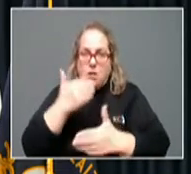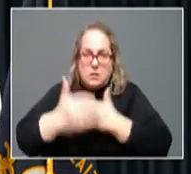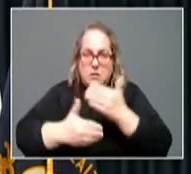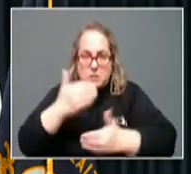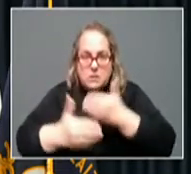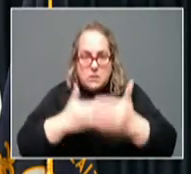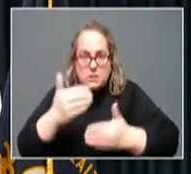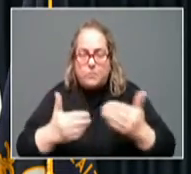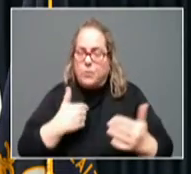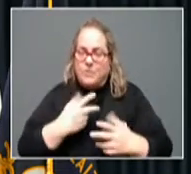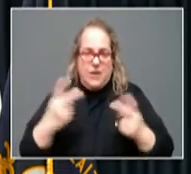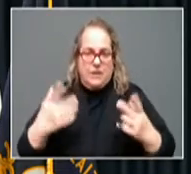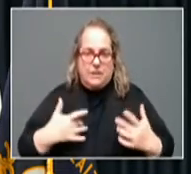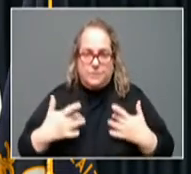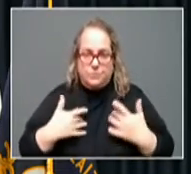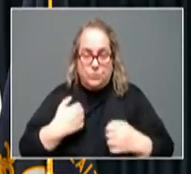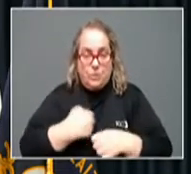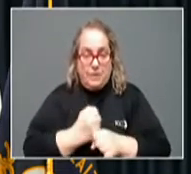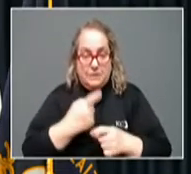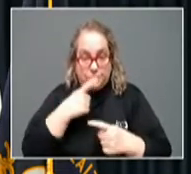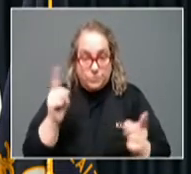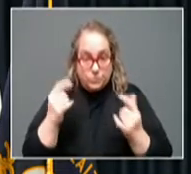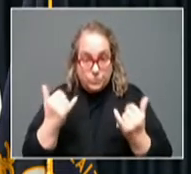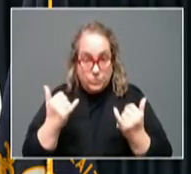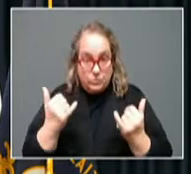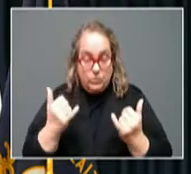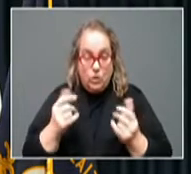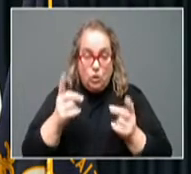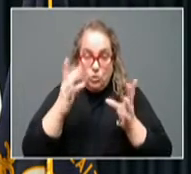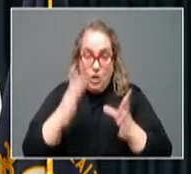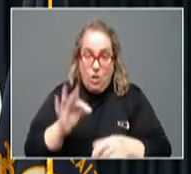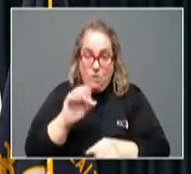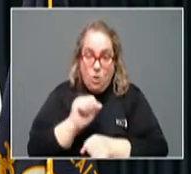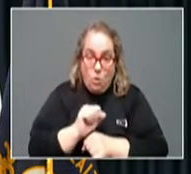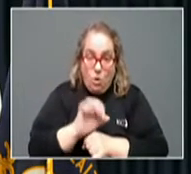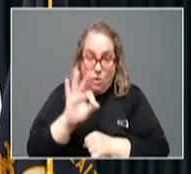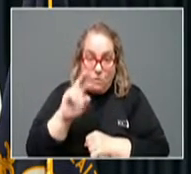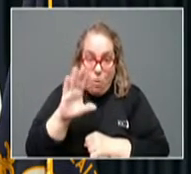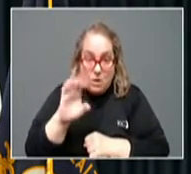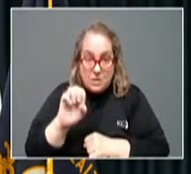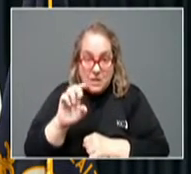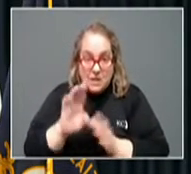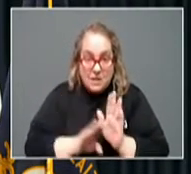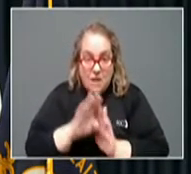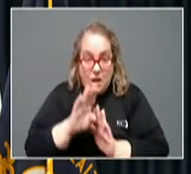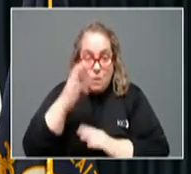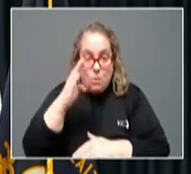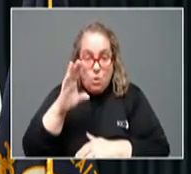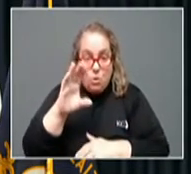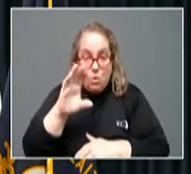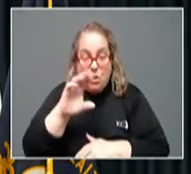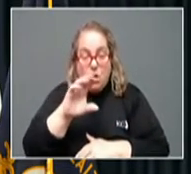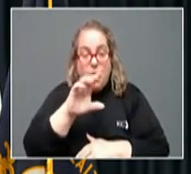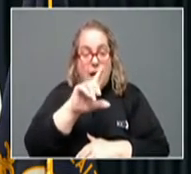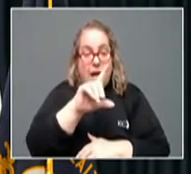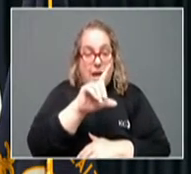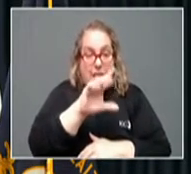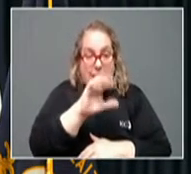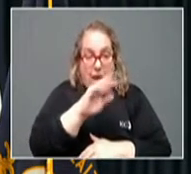the announcement today, director of workforce development for Blue Oval SK Battery Park, liliana Ramirez said the commonwealth of Kentucky and the